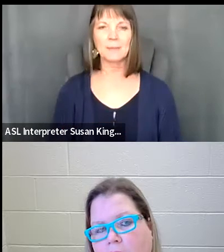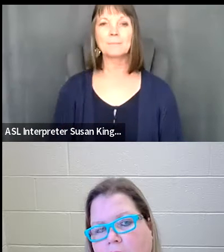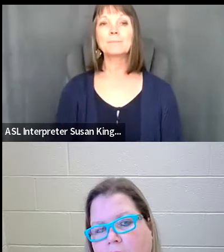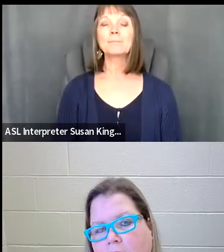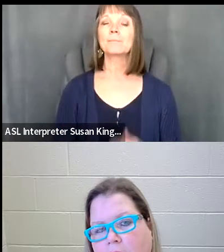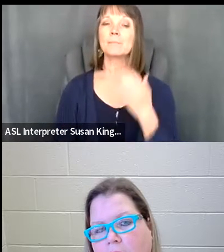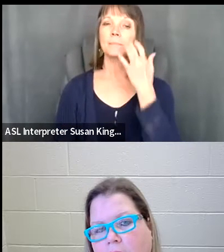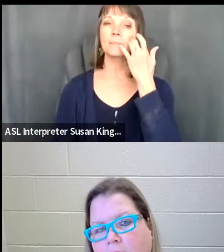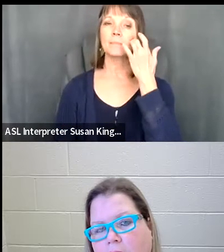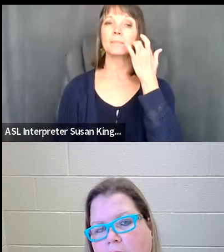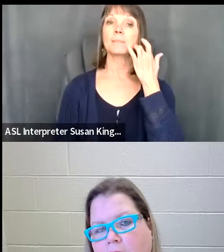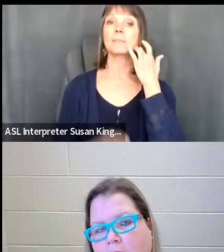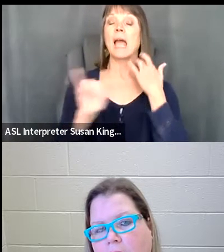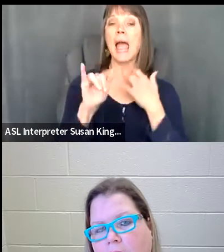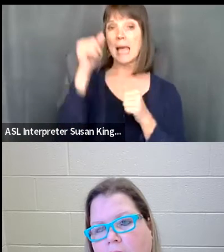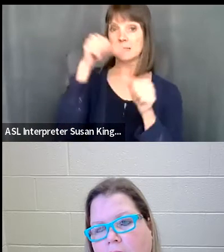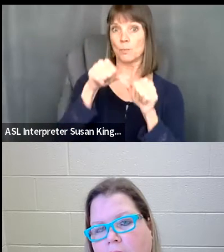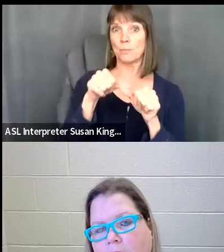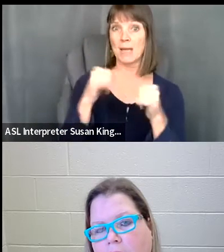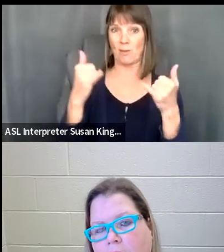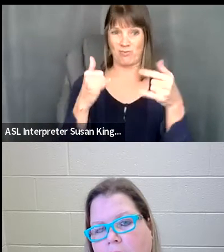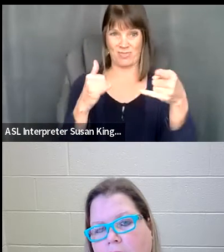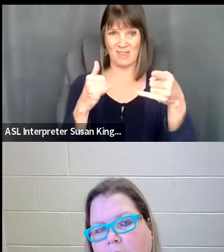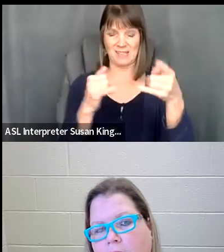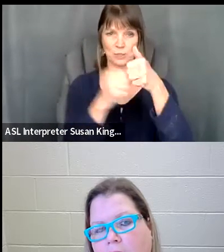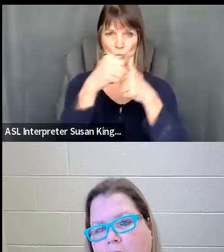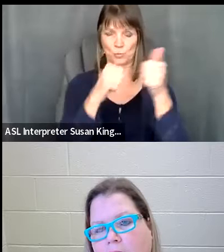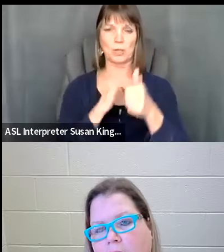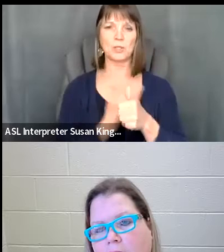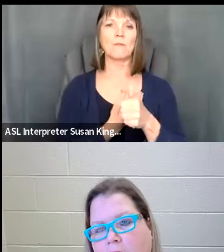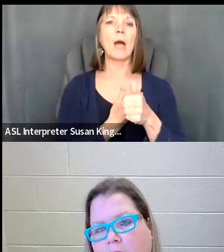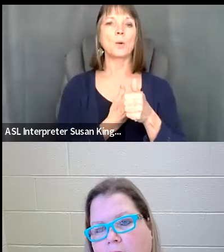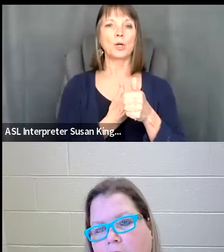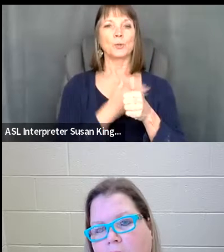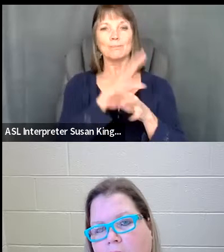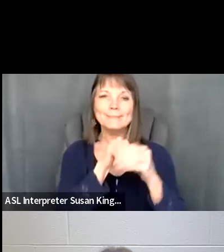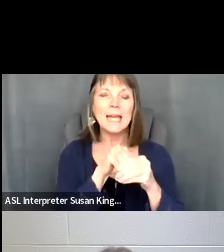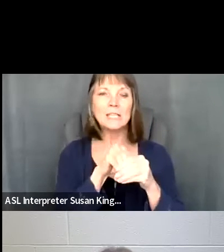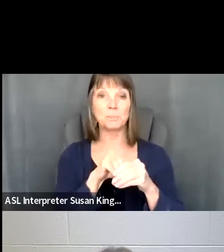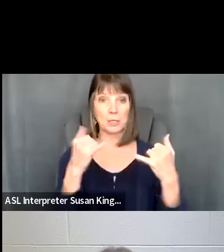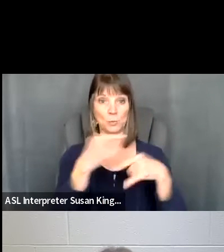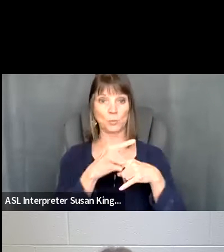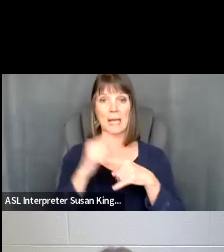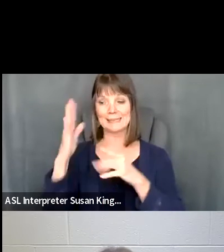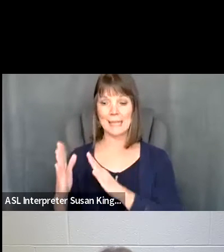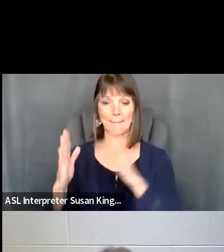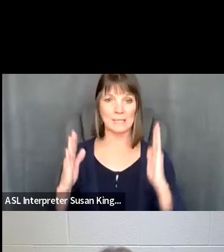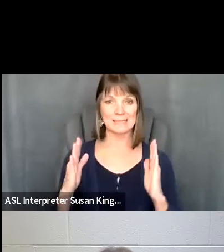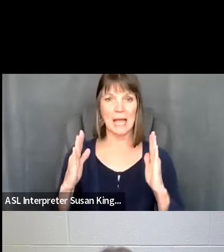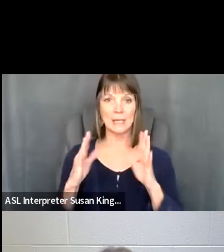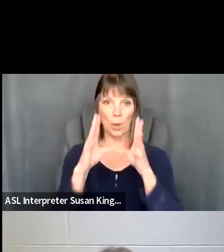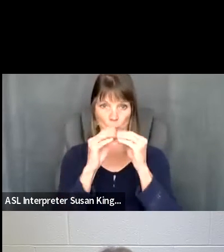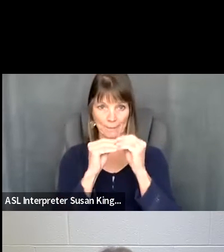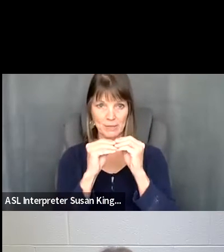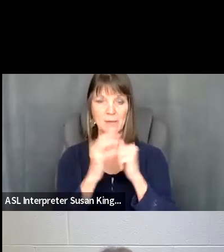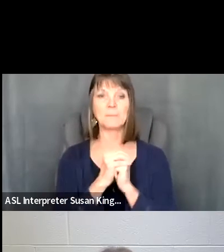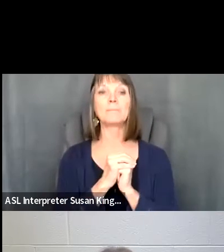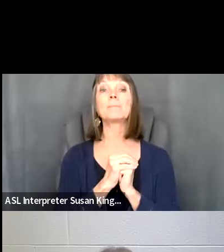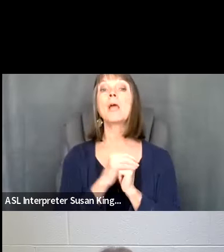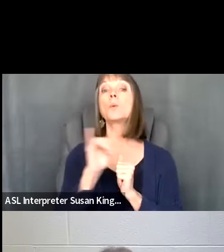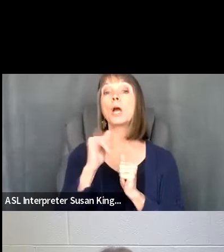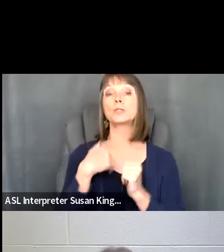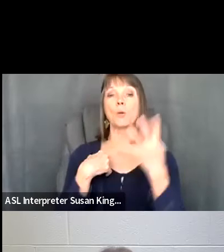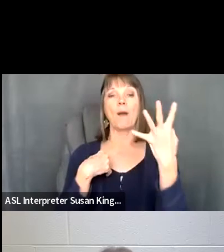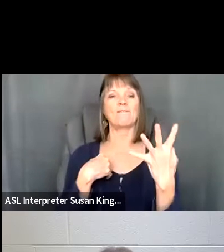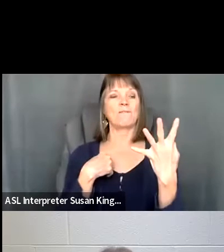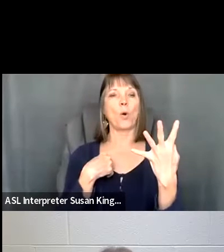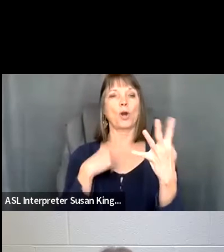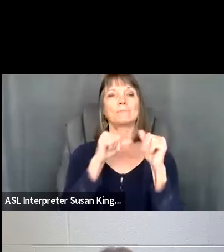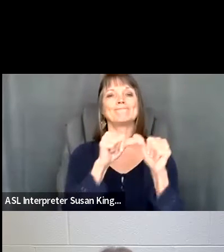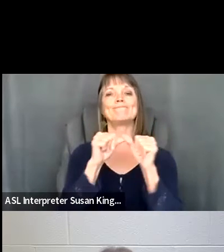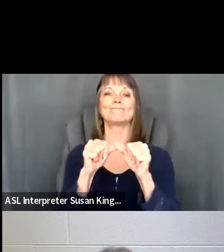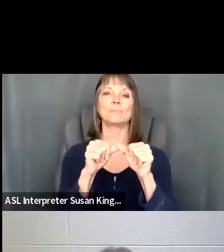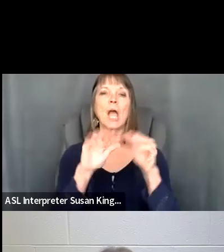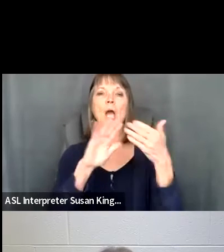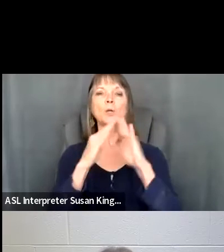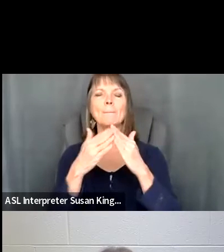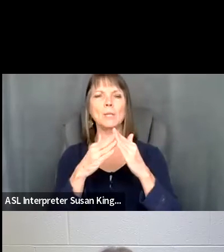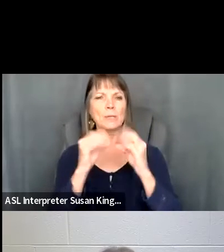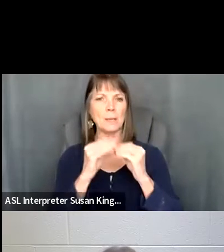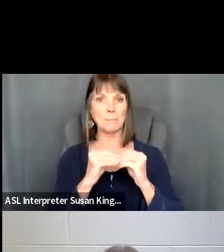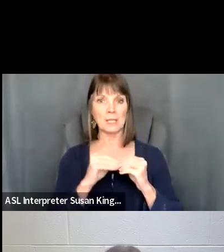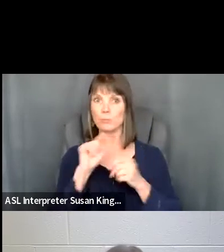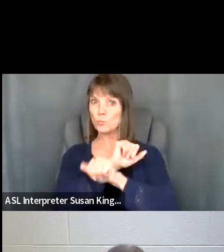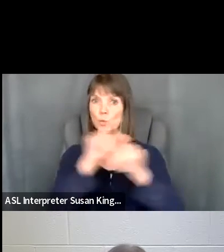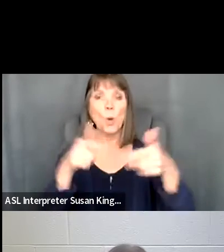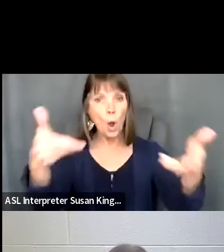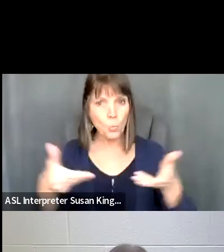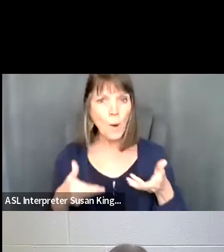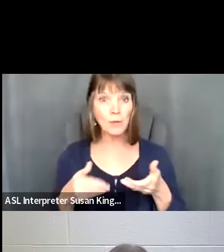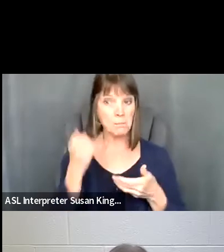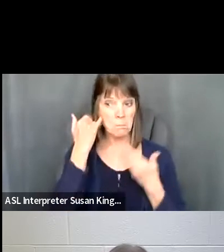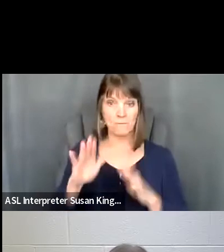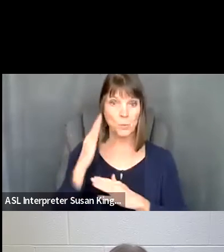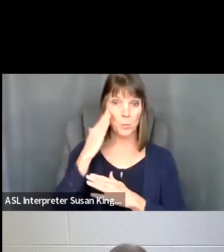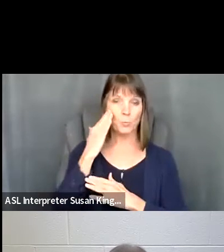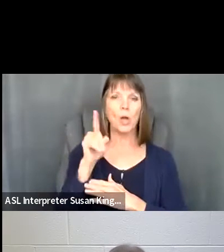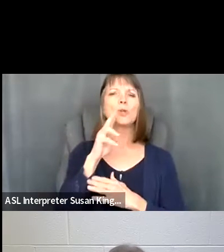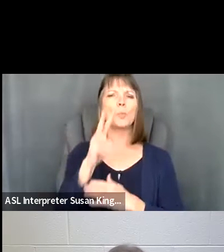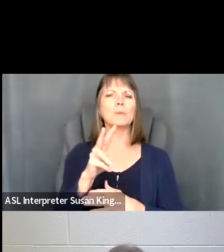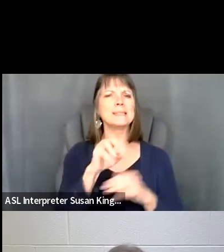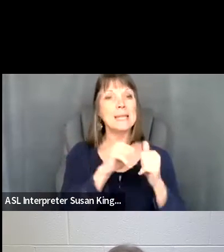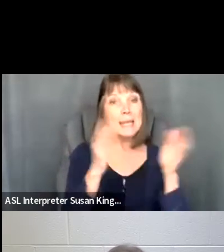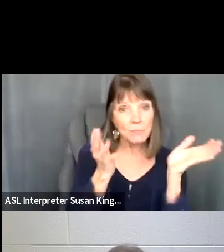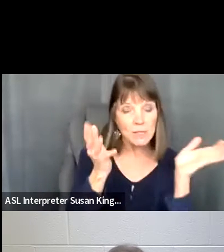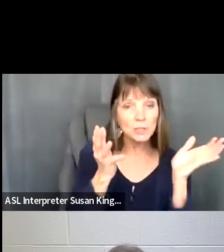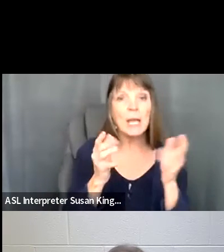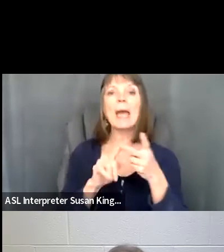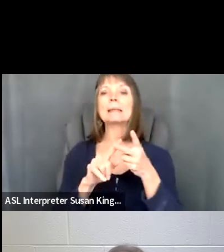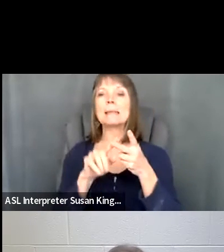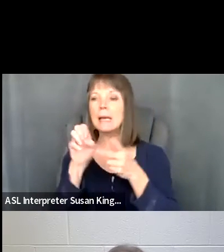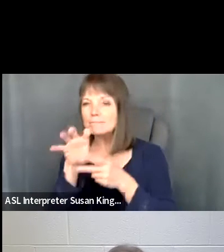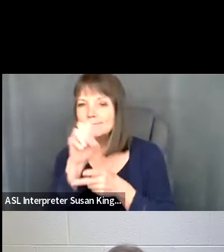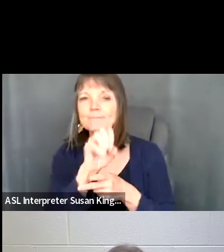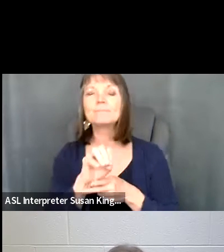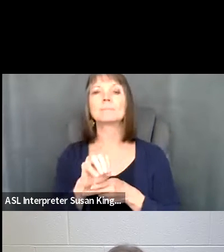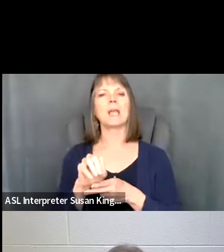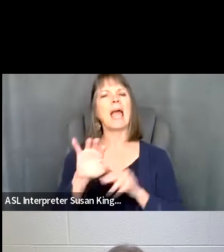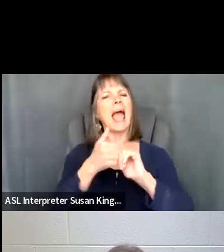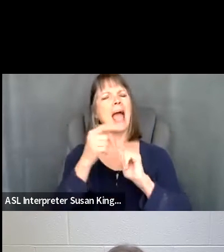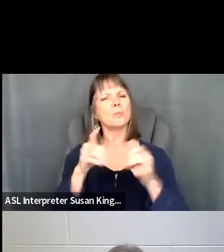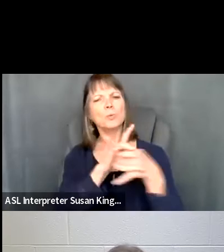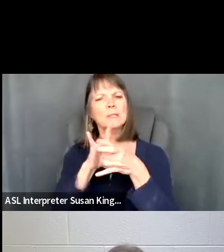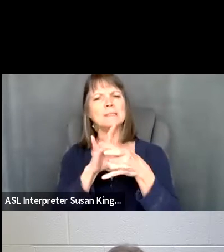Kelly Crosbie: So, as a reminder, this is the structure of our community engagement. Um! Today is our side by side, Webinar. Um. We also have four outstanding community meetings, and folks are welcome to those. If you don't know about them, you will see in the chat you will see covered throughout the slide deck ways that you can email to get connected to any of these groups.